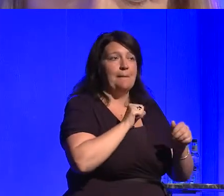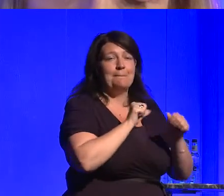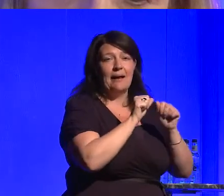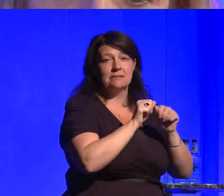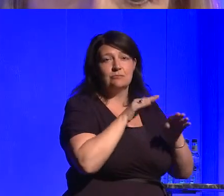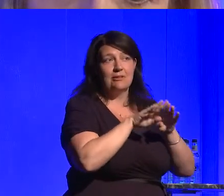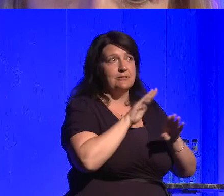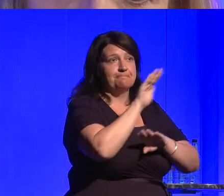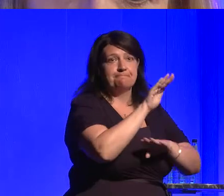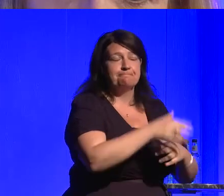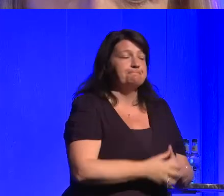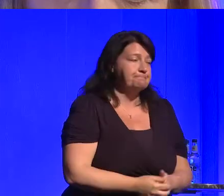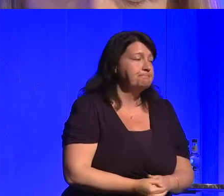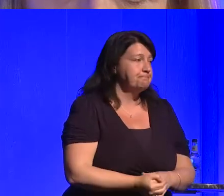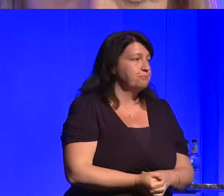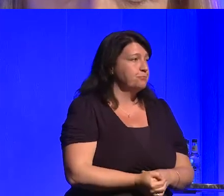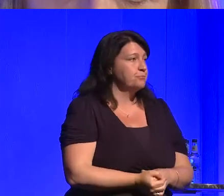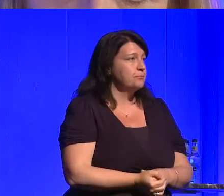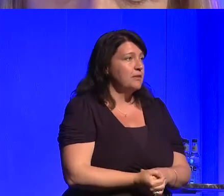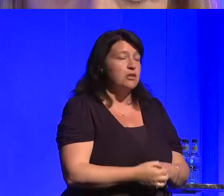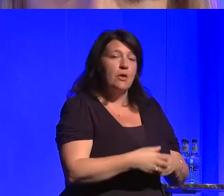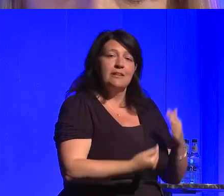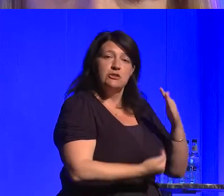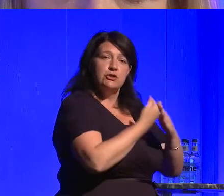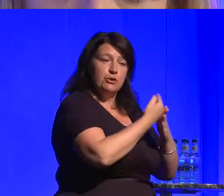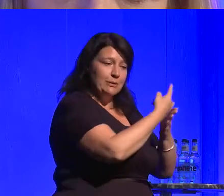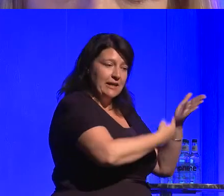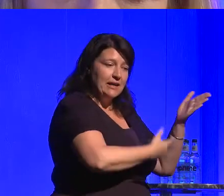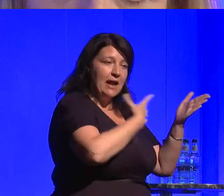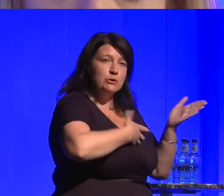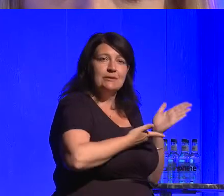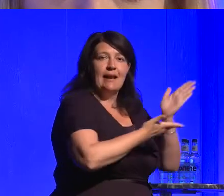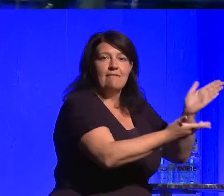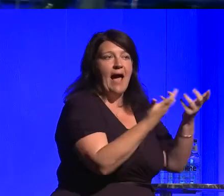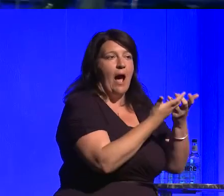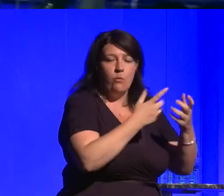So in order to deliver this new agenda, we definitely have to think of another way. Thank you.